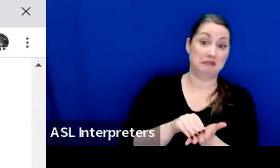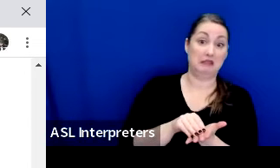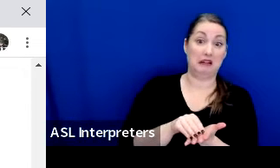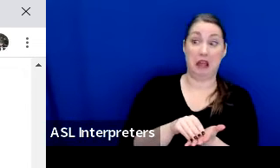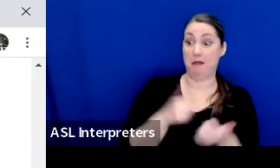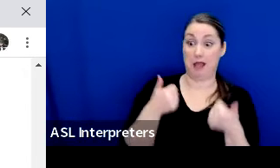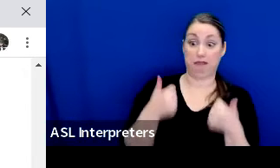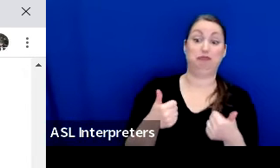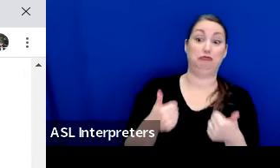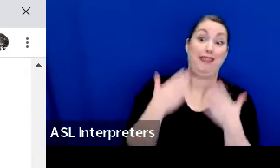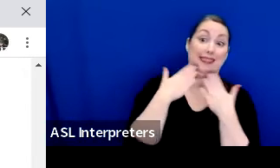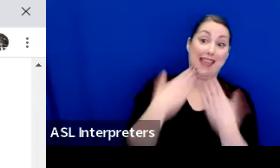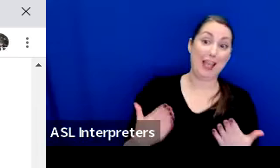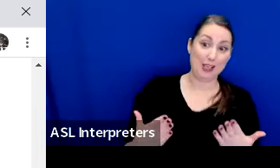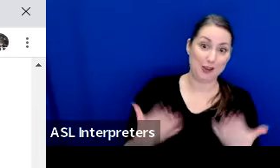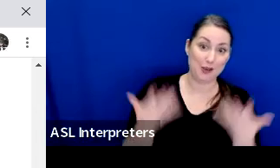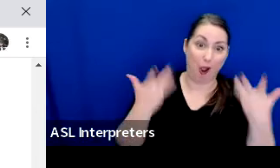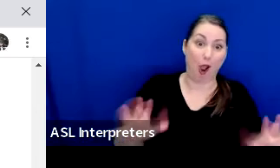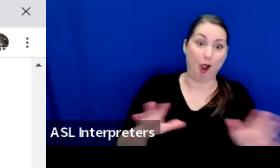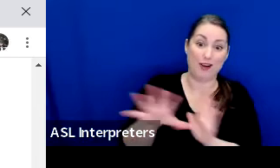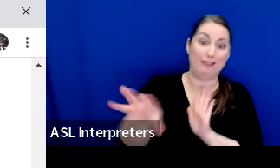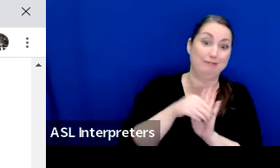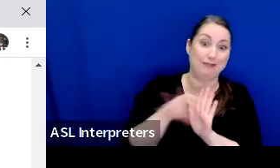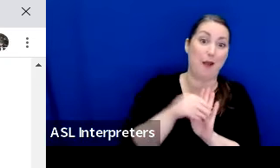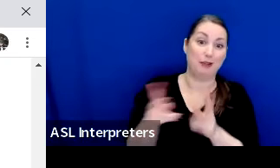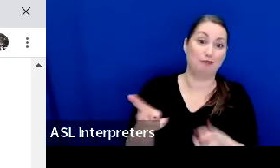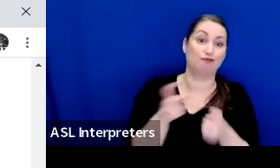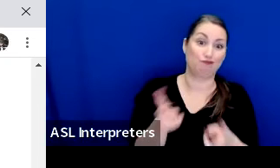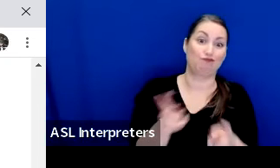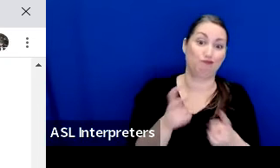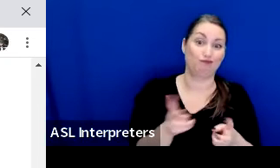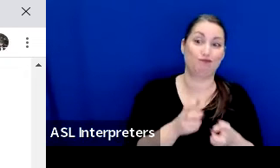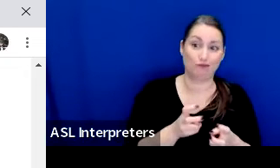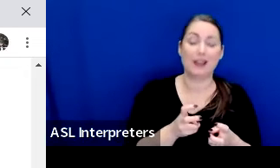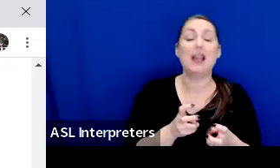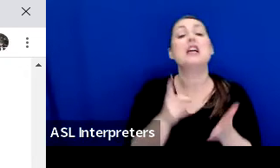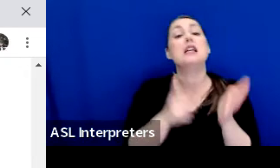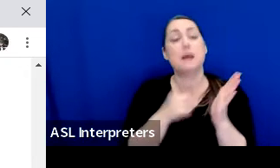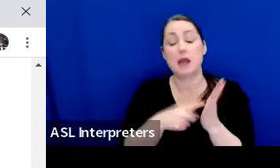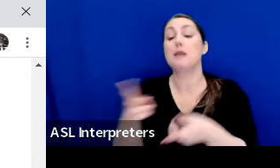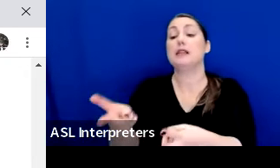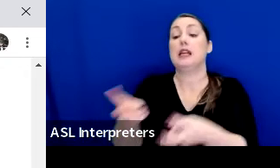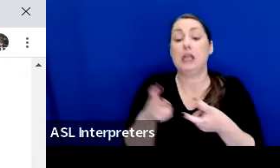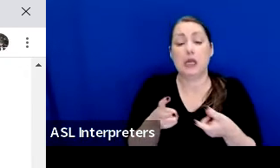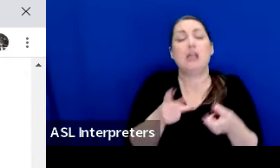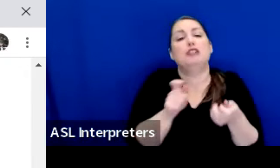I say, Go, and I'm done. And sometimes I say, you know, there's a few things I want to modify, and then I modify them.